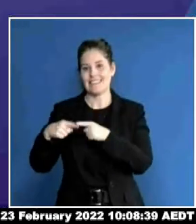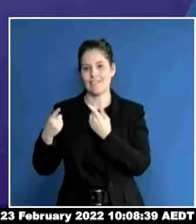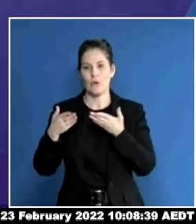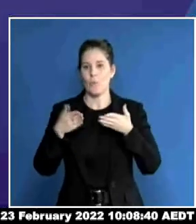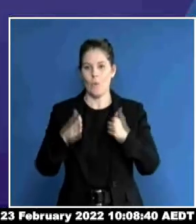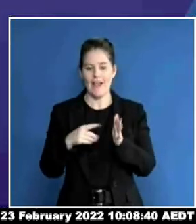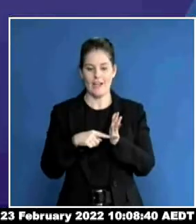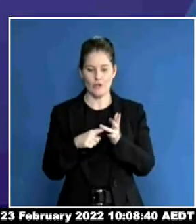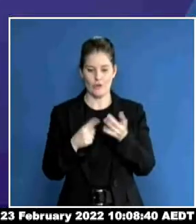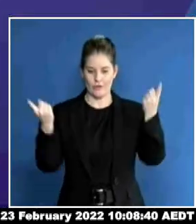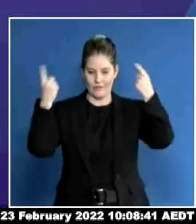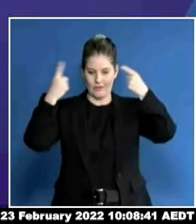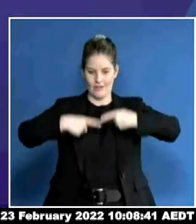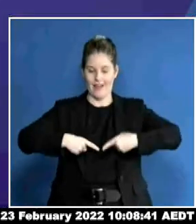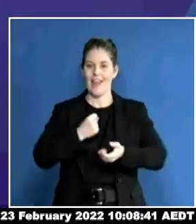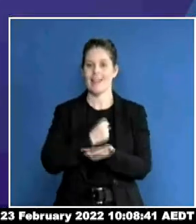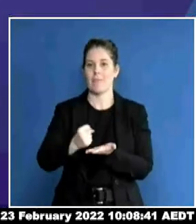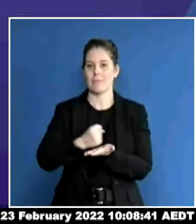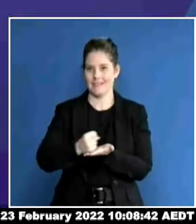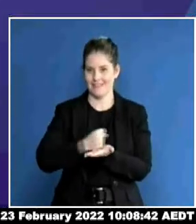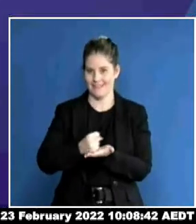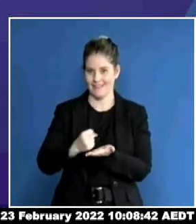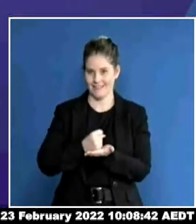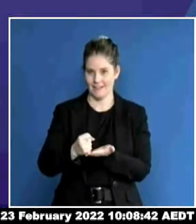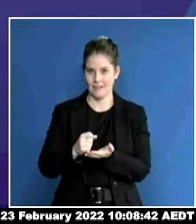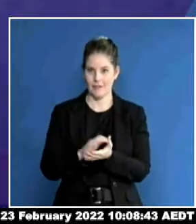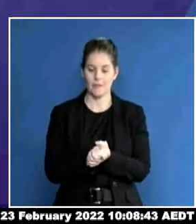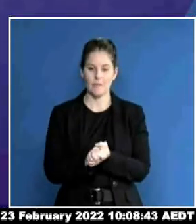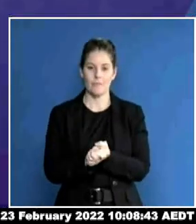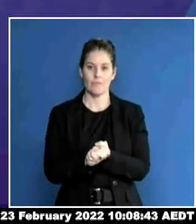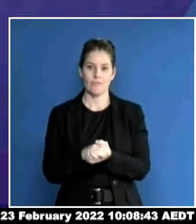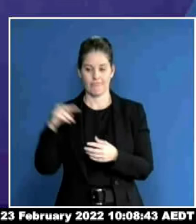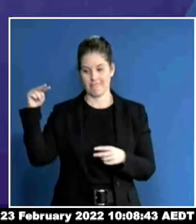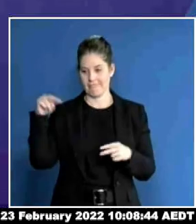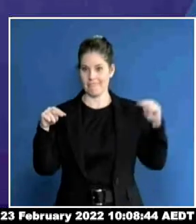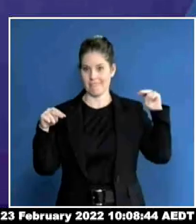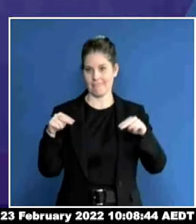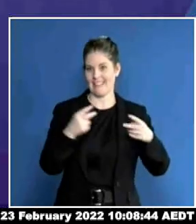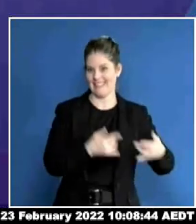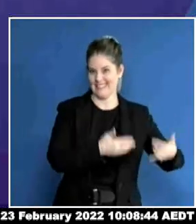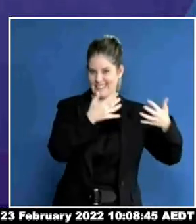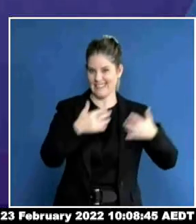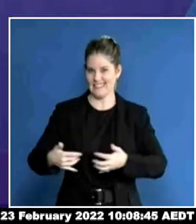On one set of statistics that will be referred to in the evidence, in the financial